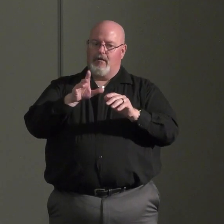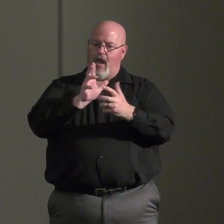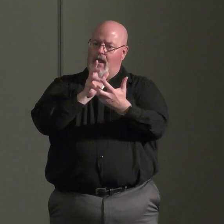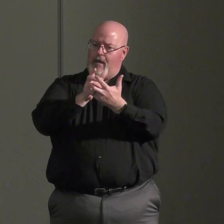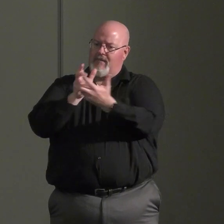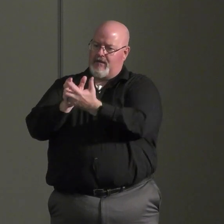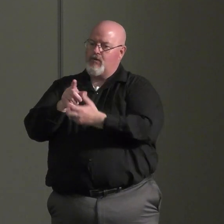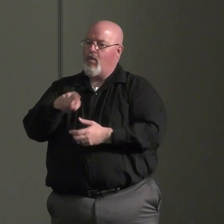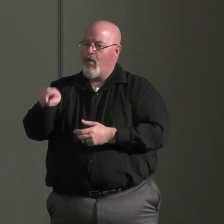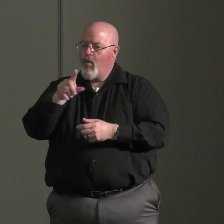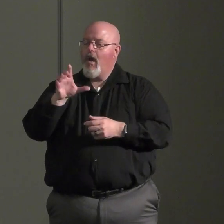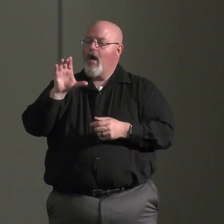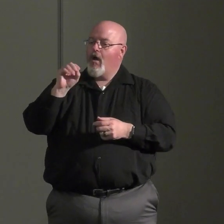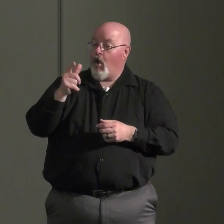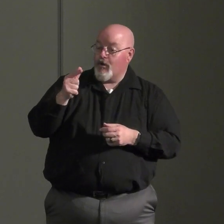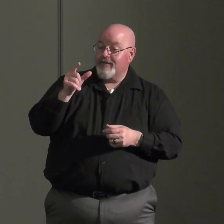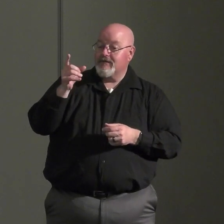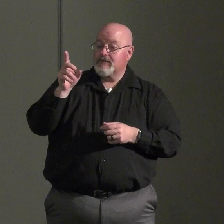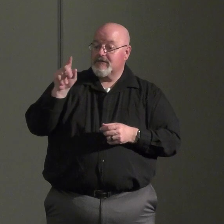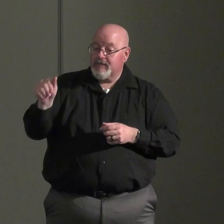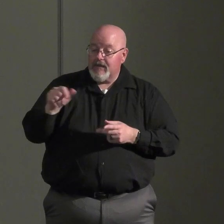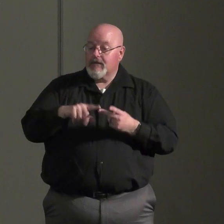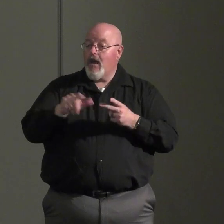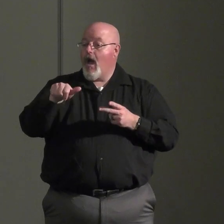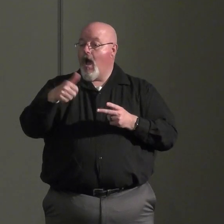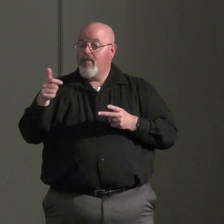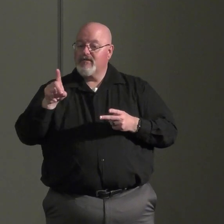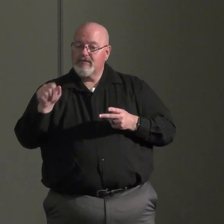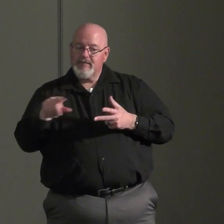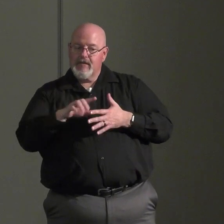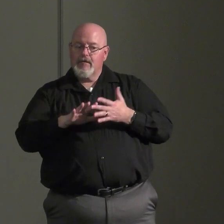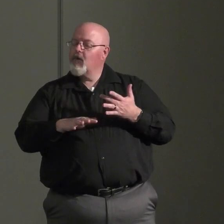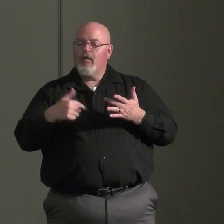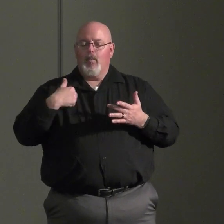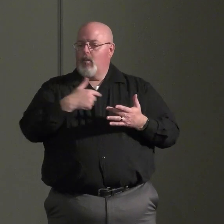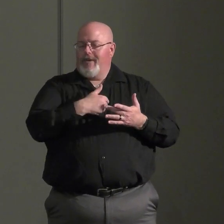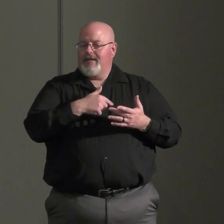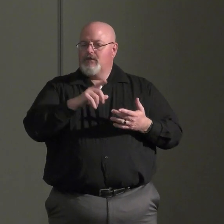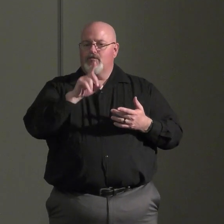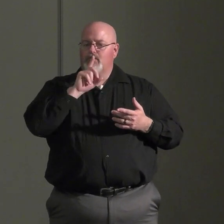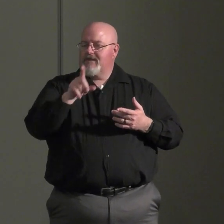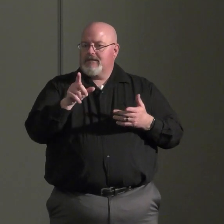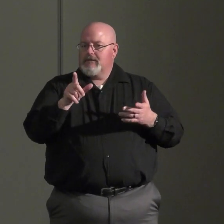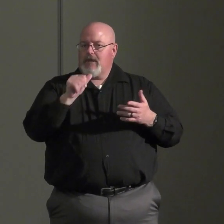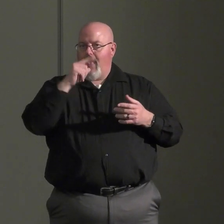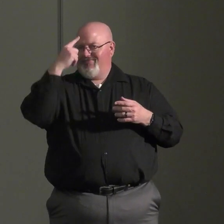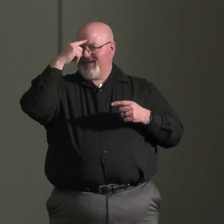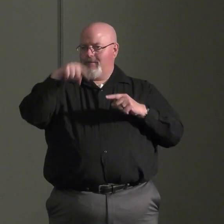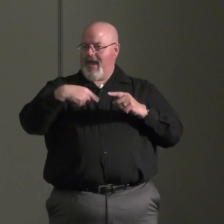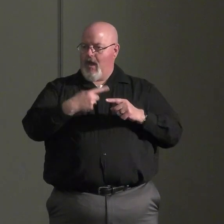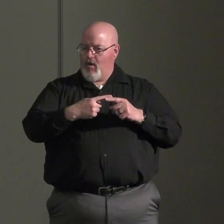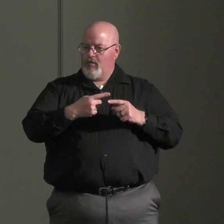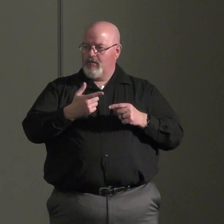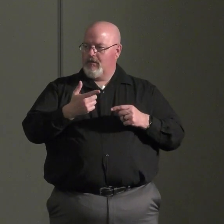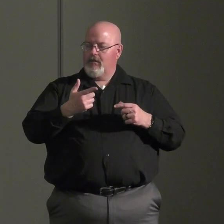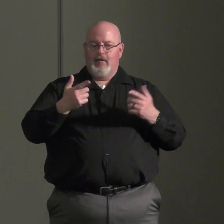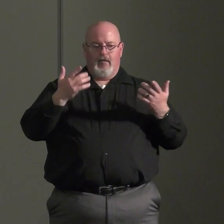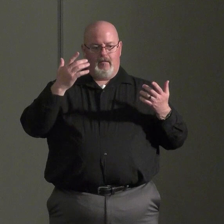cognition and other disability we otherwise would not think about in terms why a child